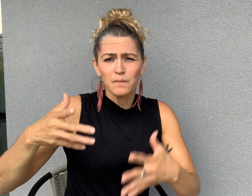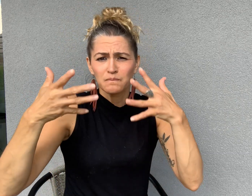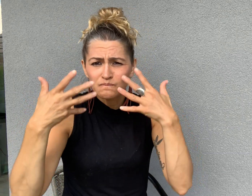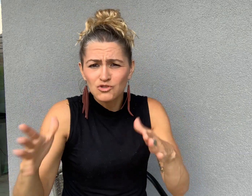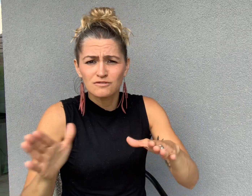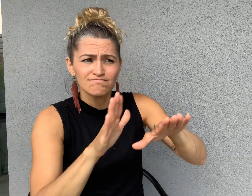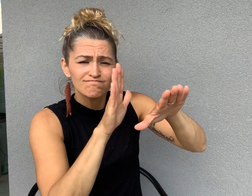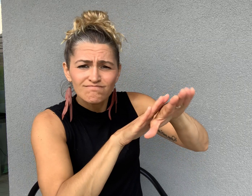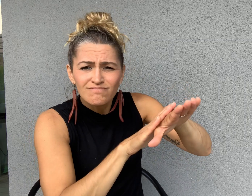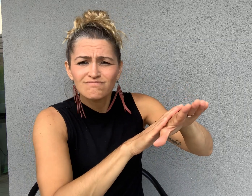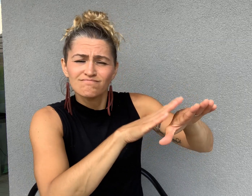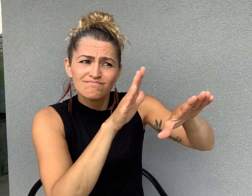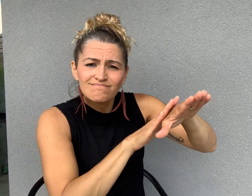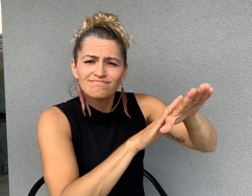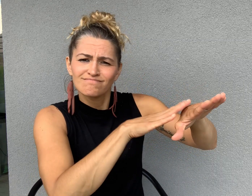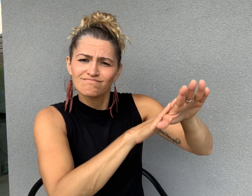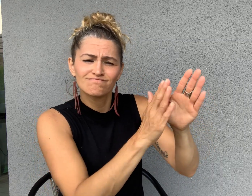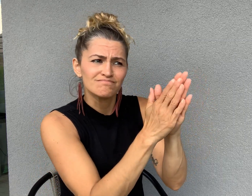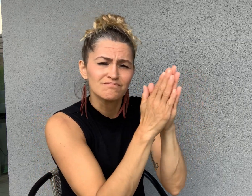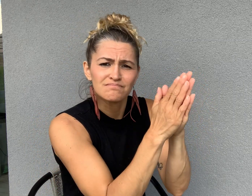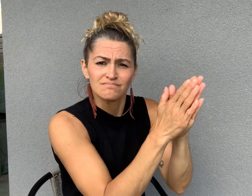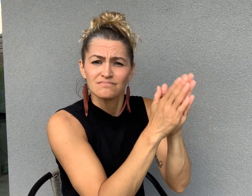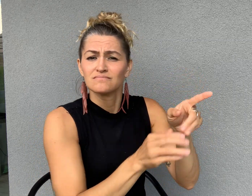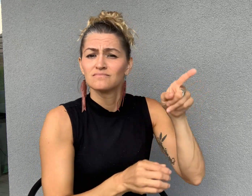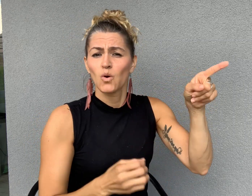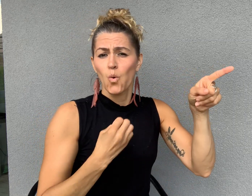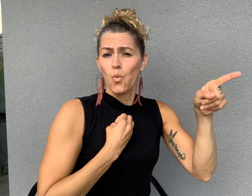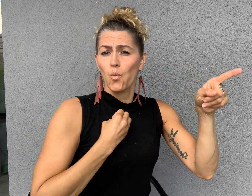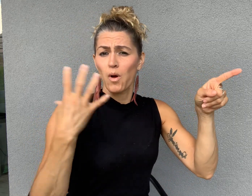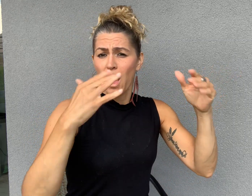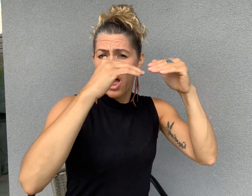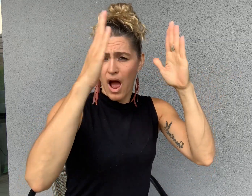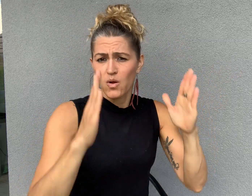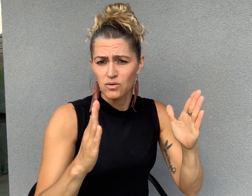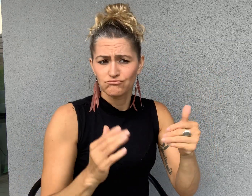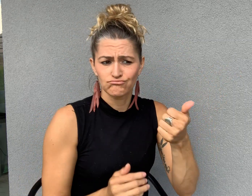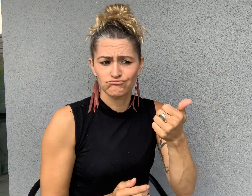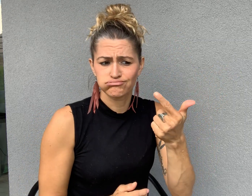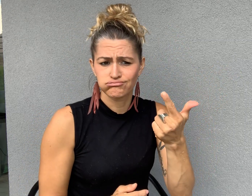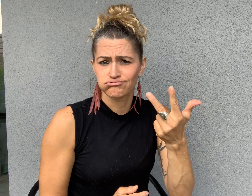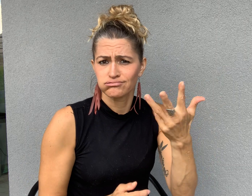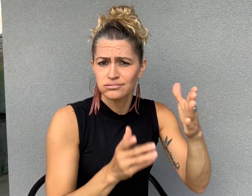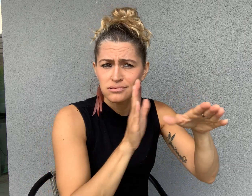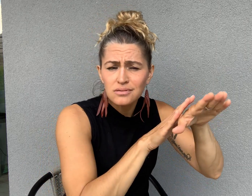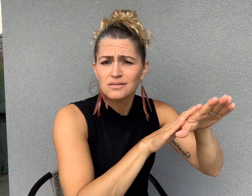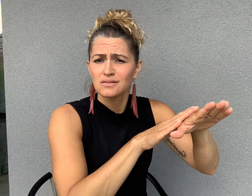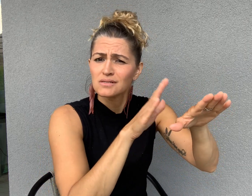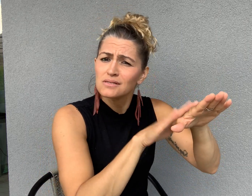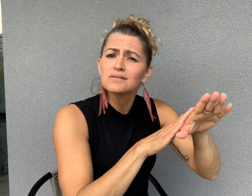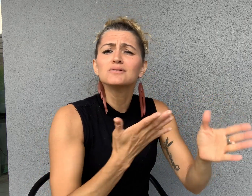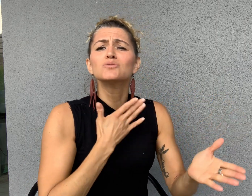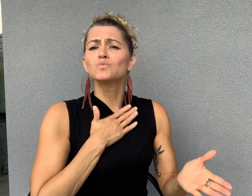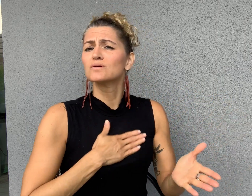NAD says that they have requested the White House